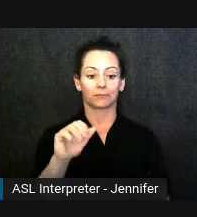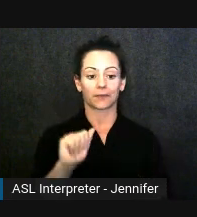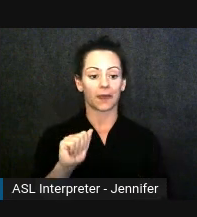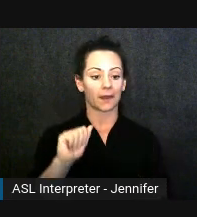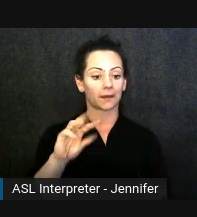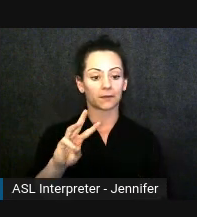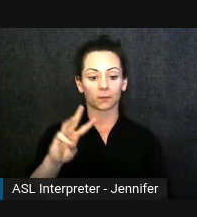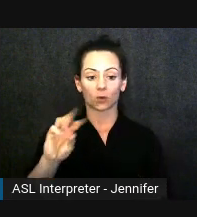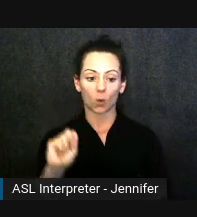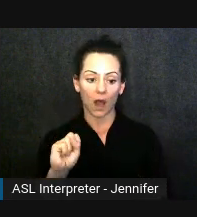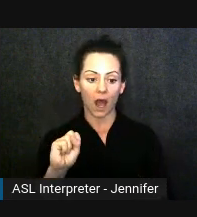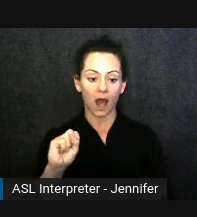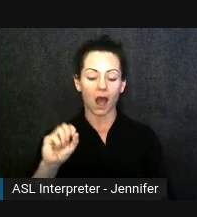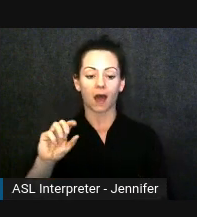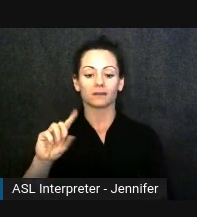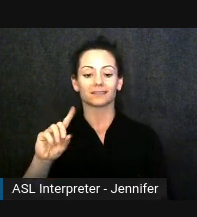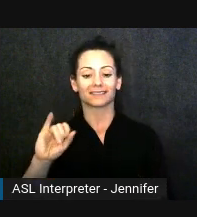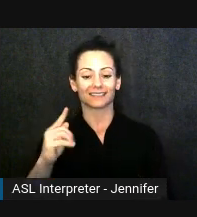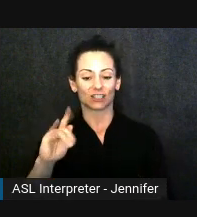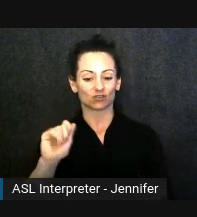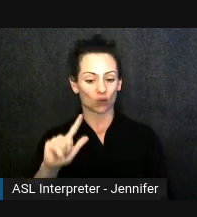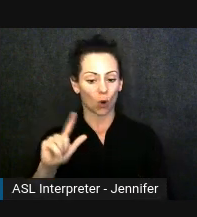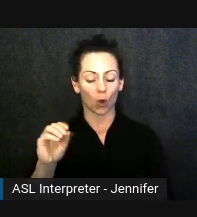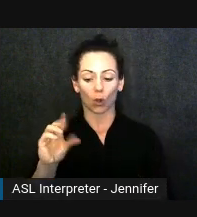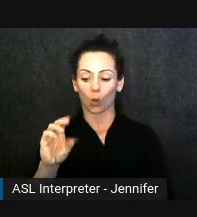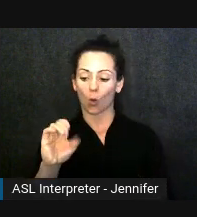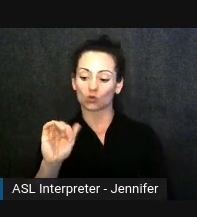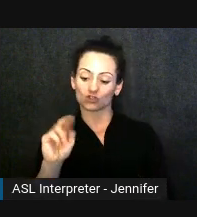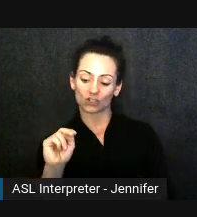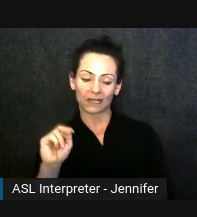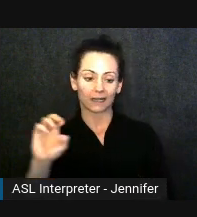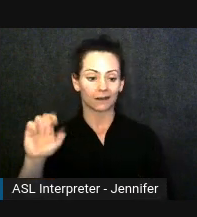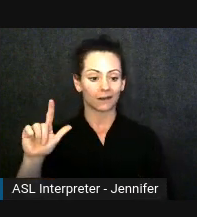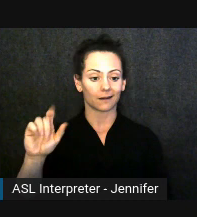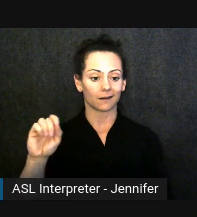Digital Ocean, Cloudways, or self-hosted, some other kind